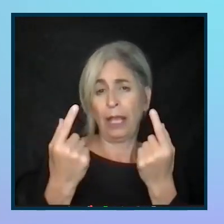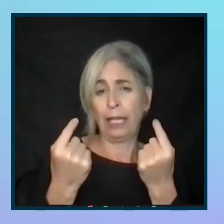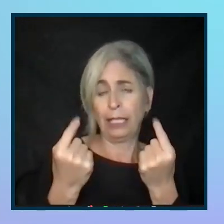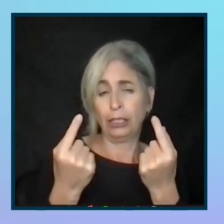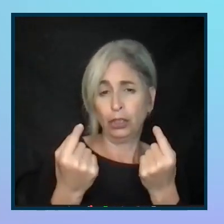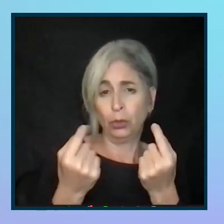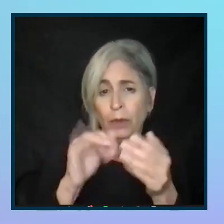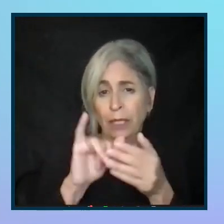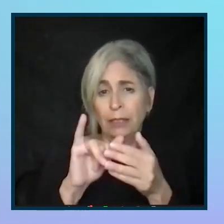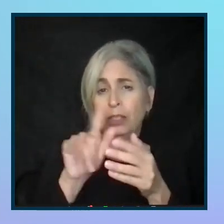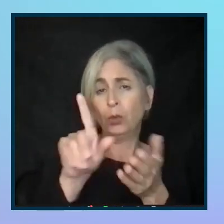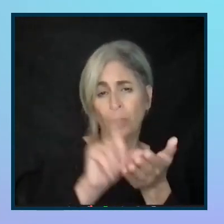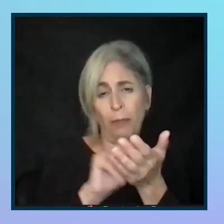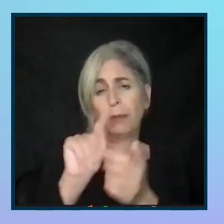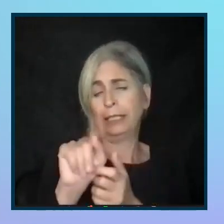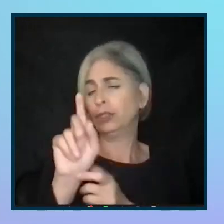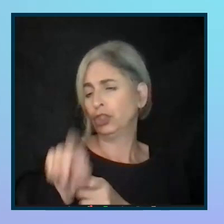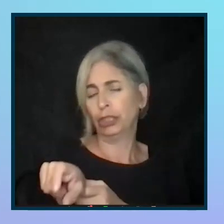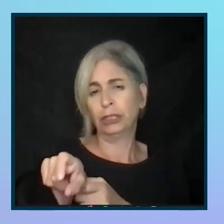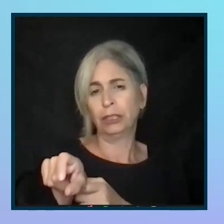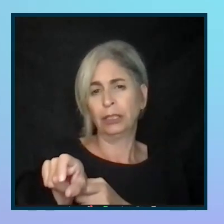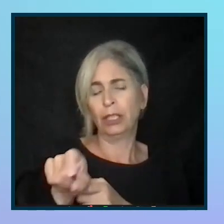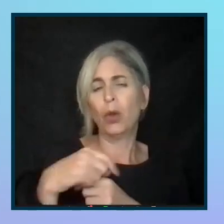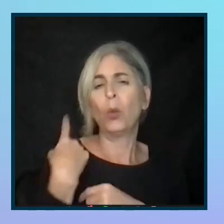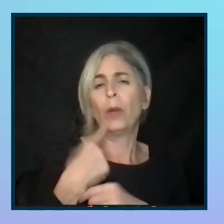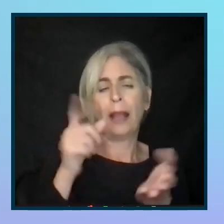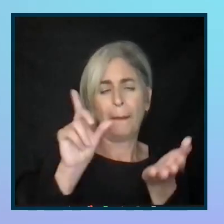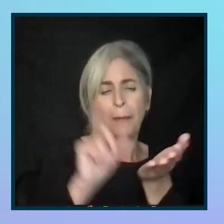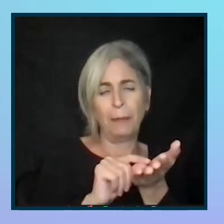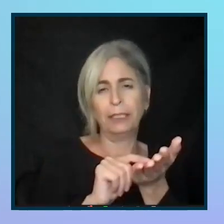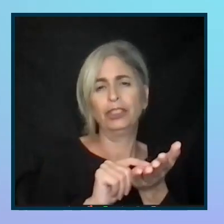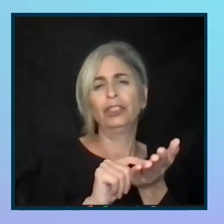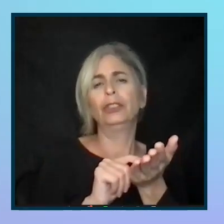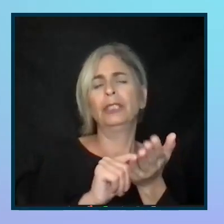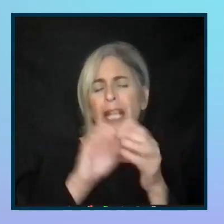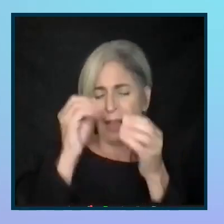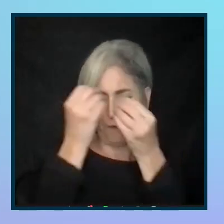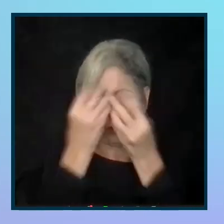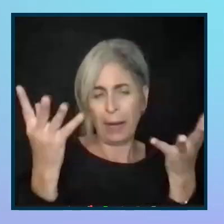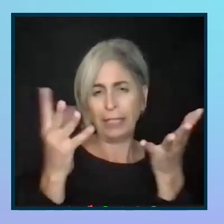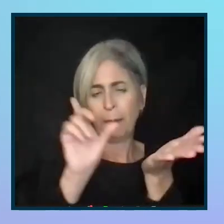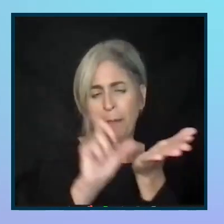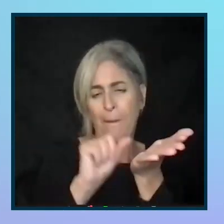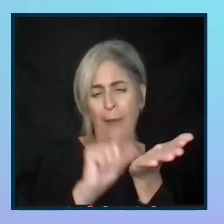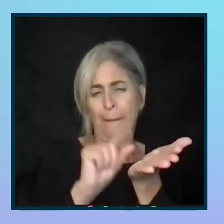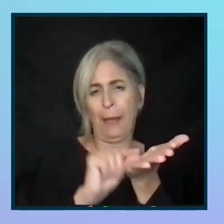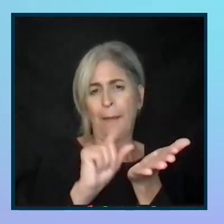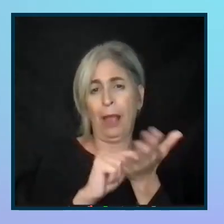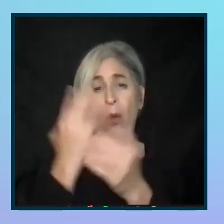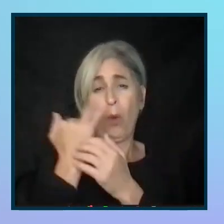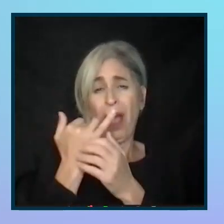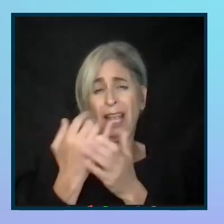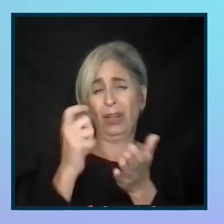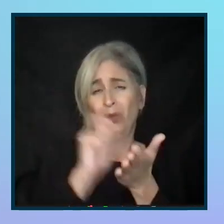Then you should publish it. And that's what we've done. We've got enormous amount of information we publish, 'cause I just got tired of rewriting emails.